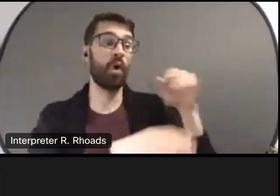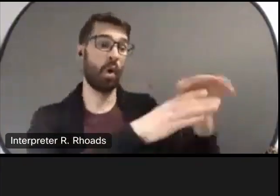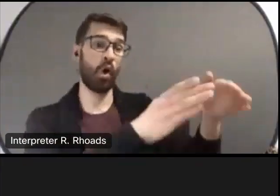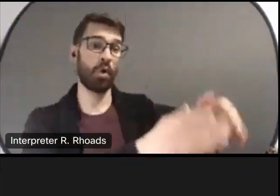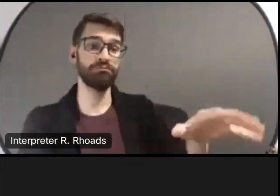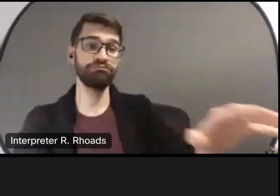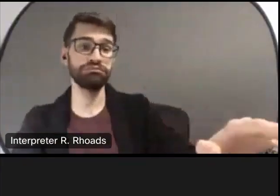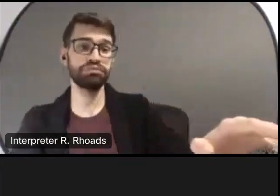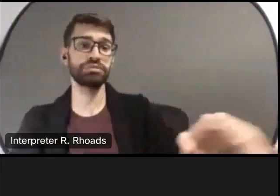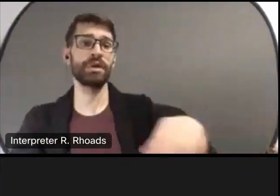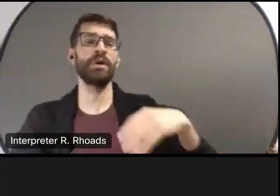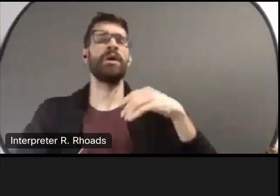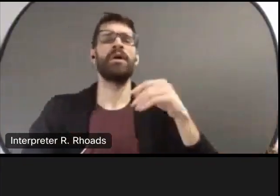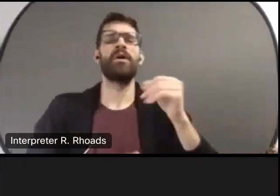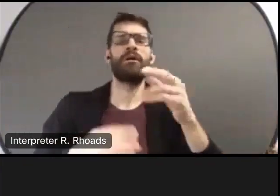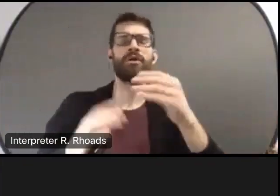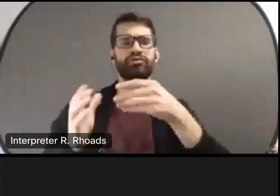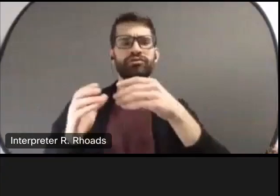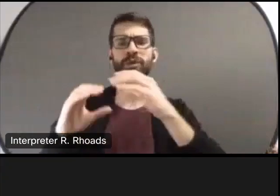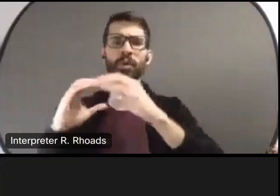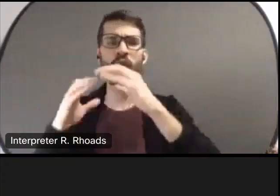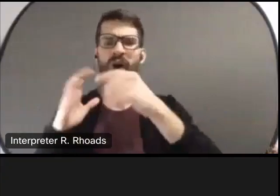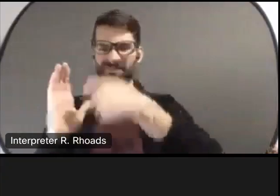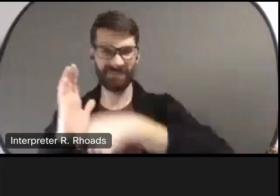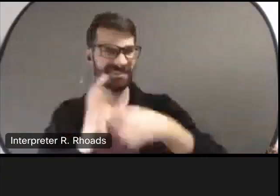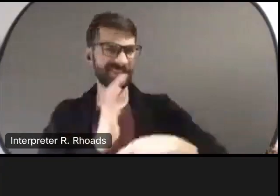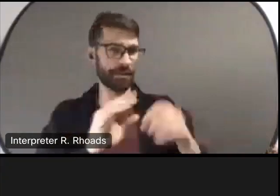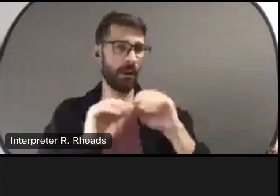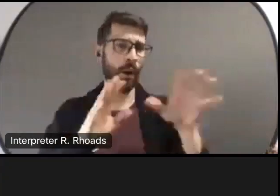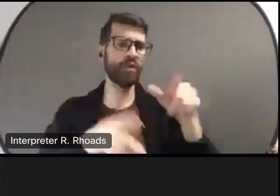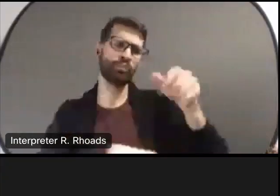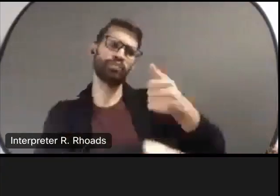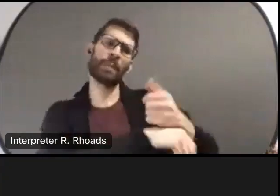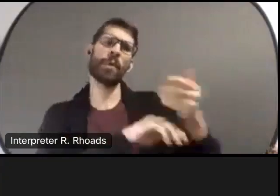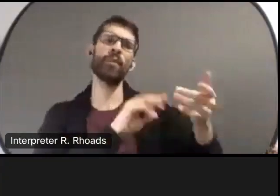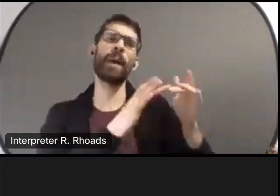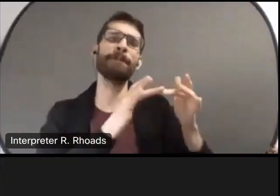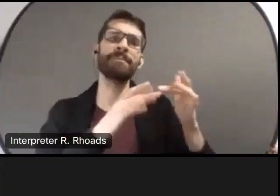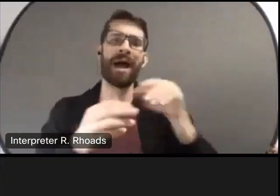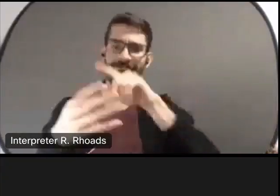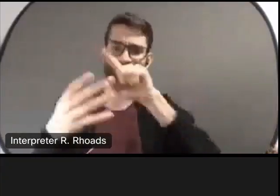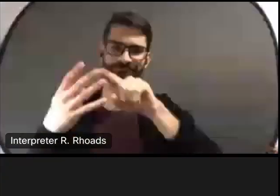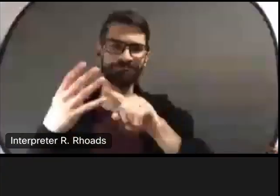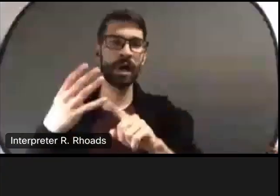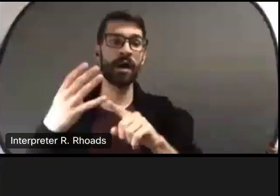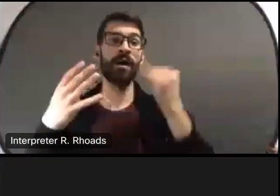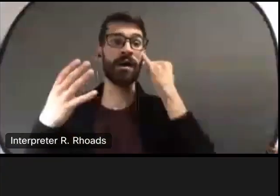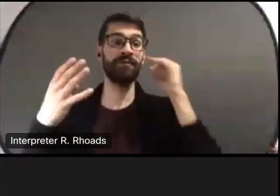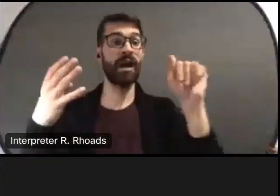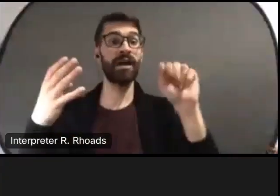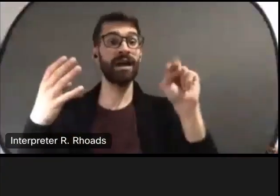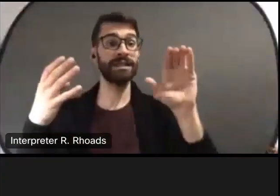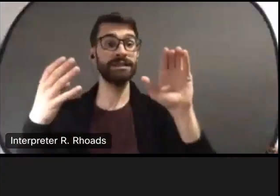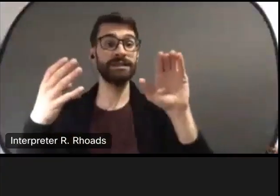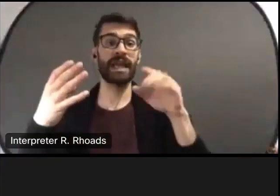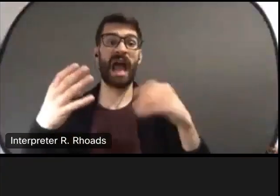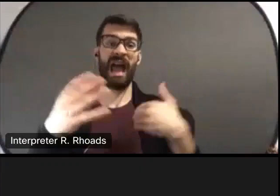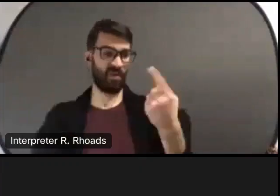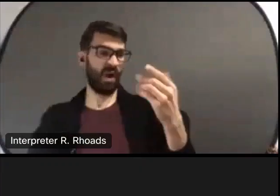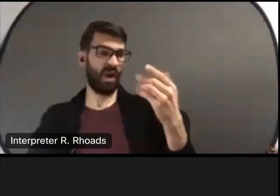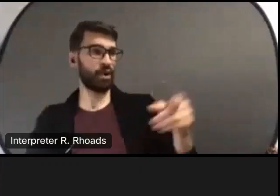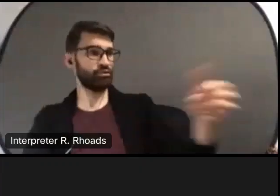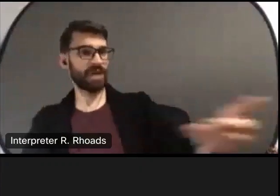expenses, creating a Website, and if the ANC is paying one individual, reimbursing an individual